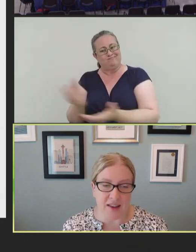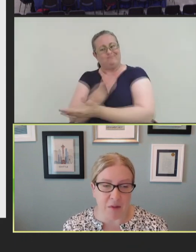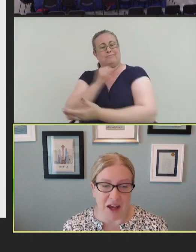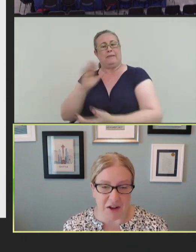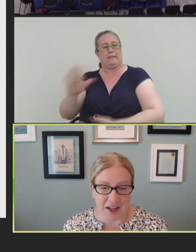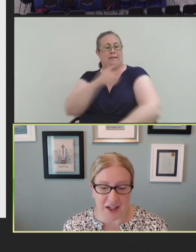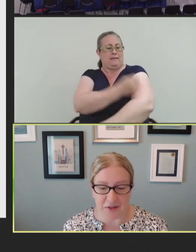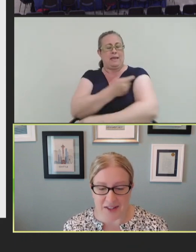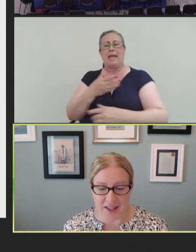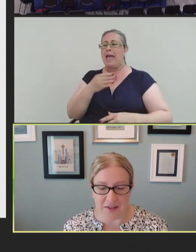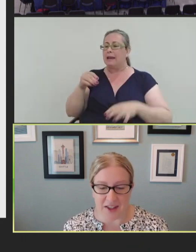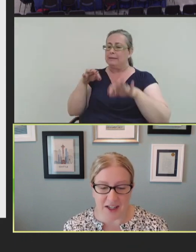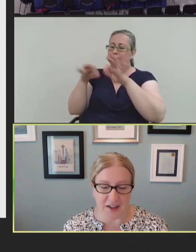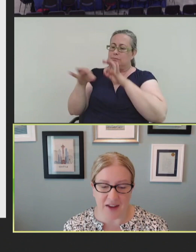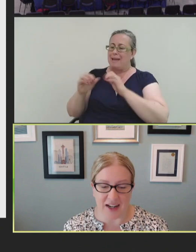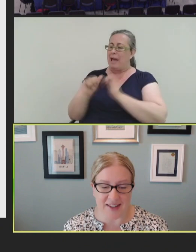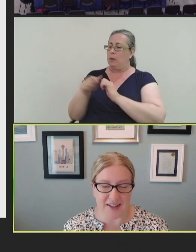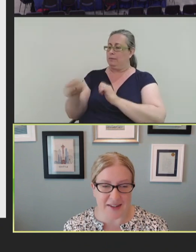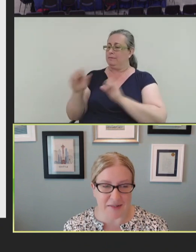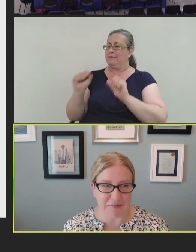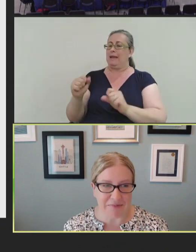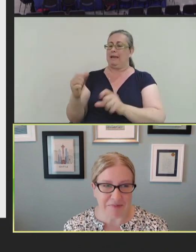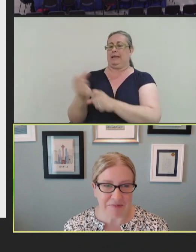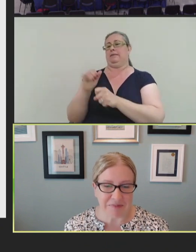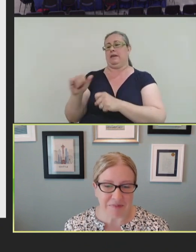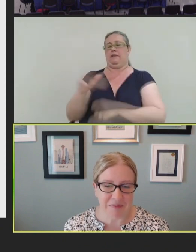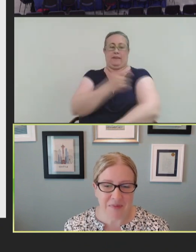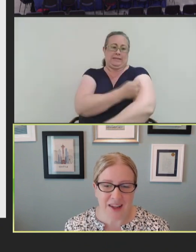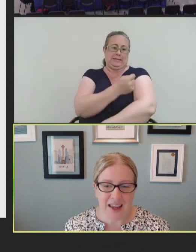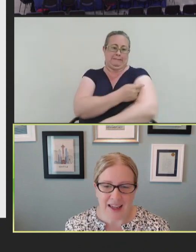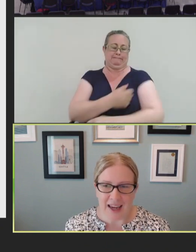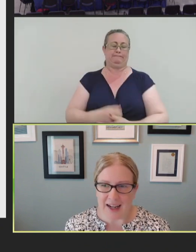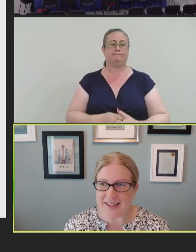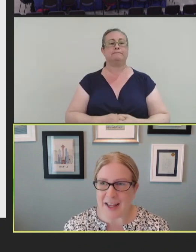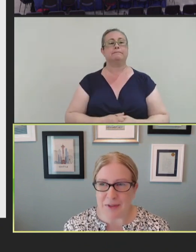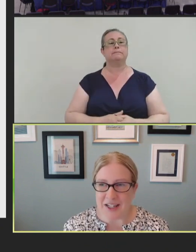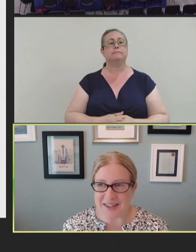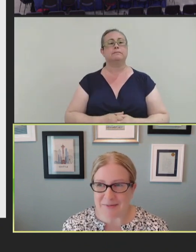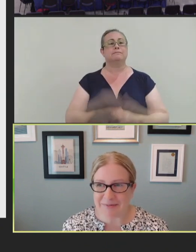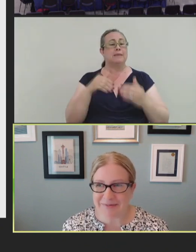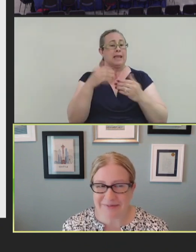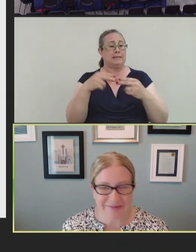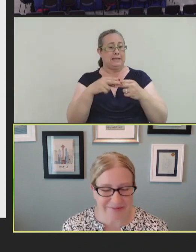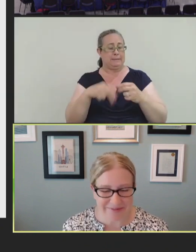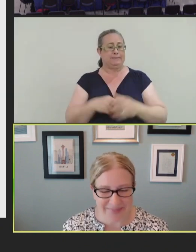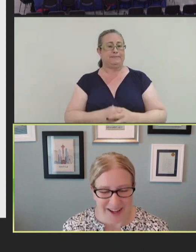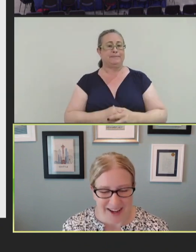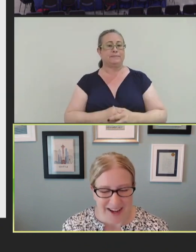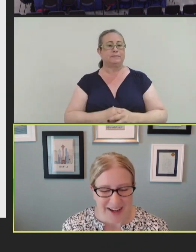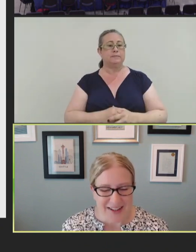them how they can receive the needed vaccines. Okay. Next slide, please.